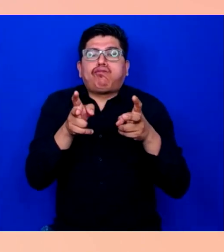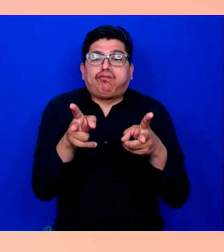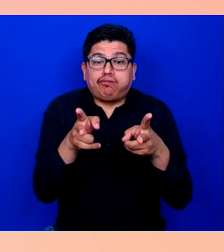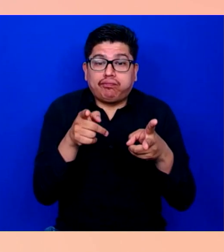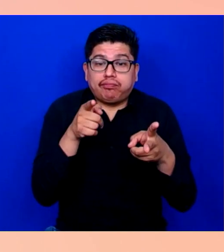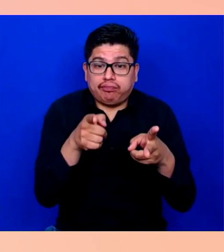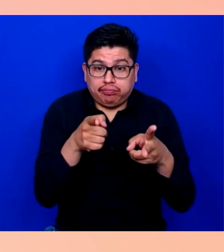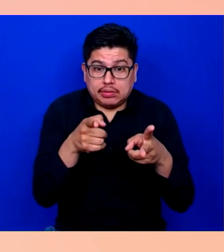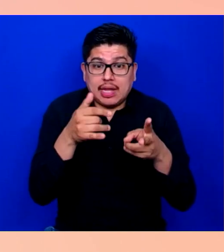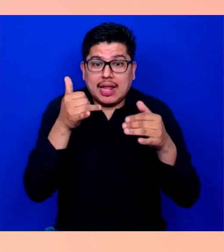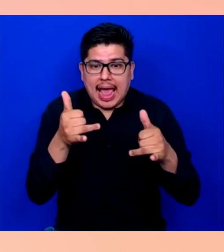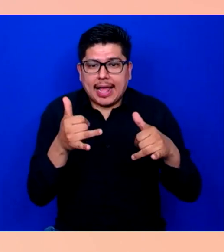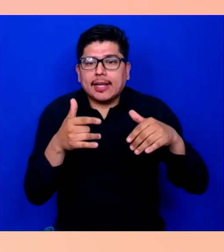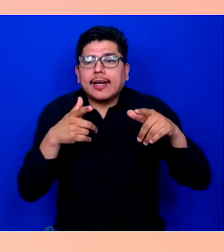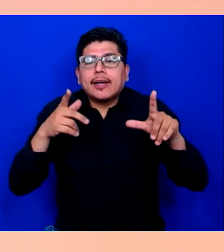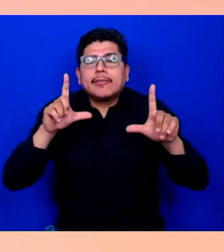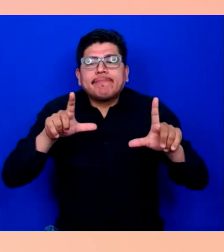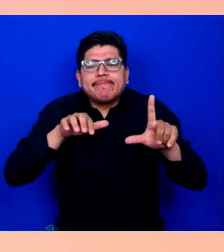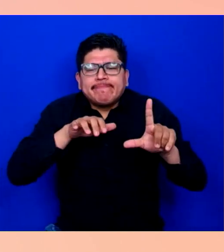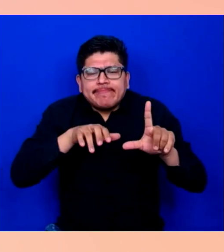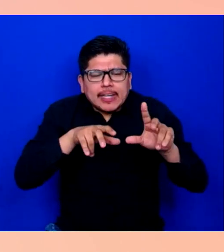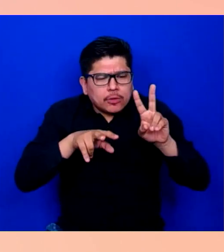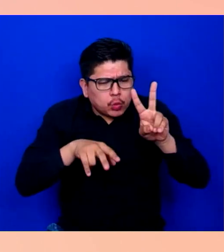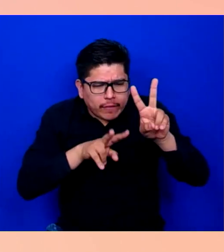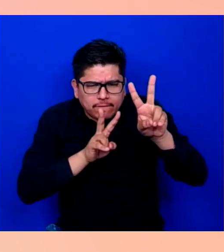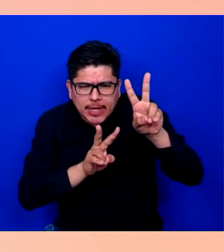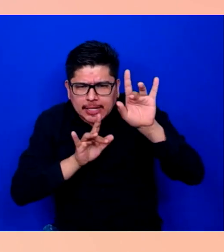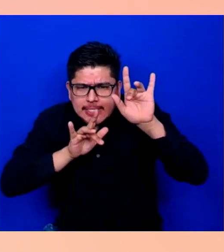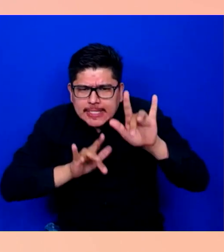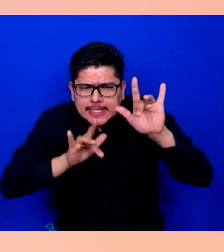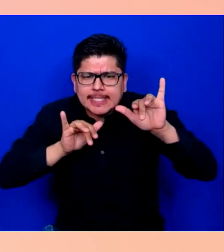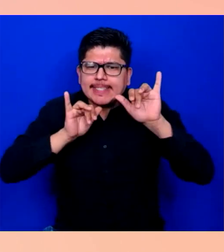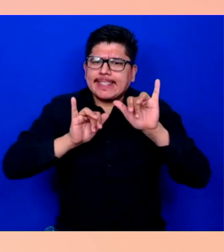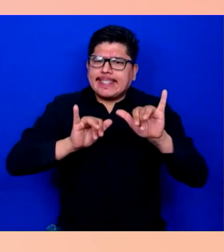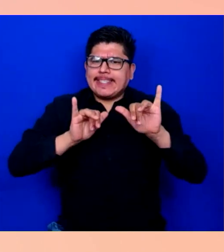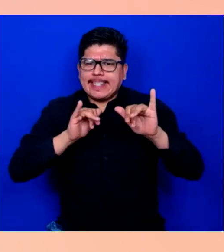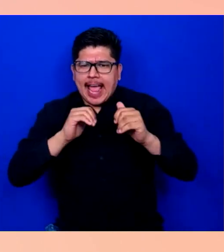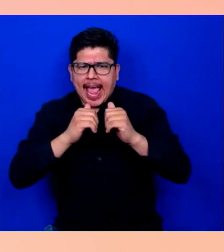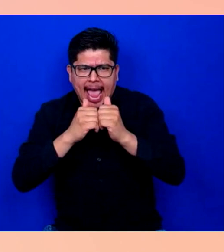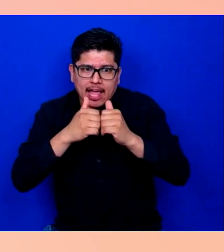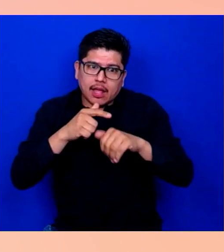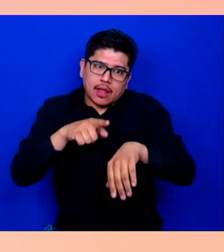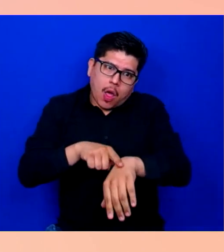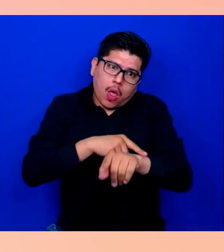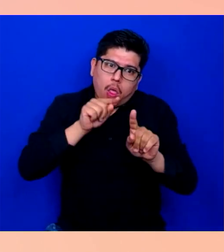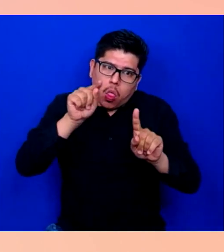here comes one of our cooler triggers, long press. I hold the right control key and after a delay,